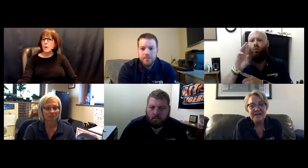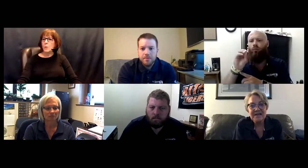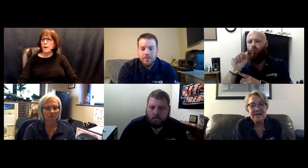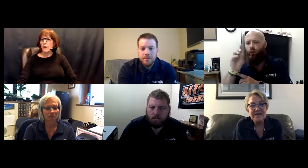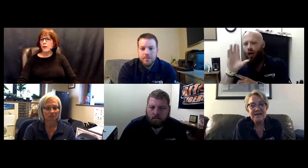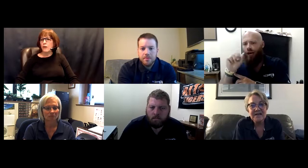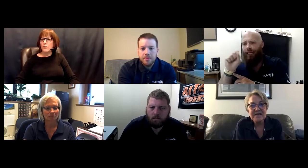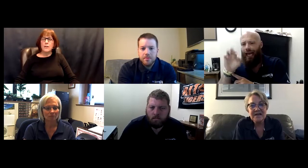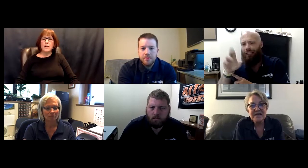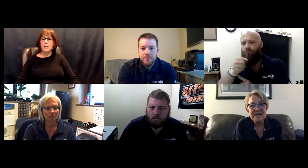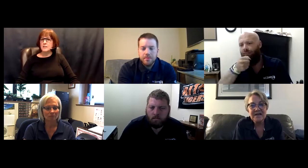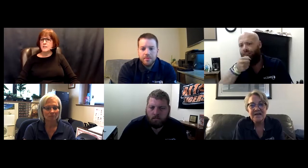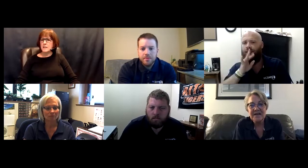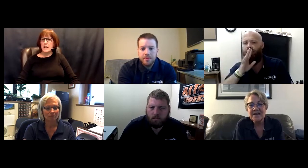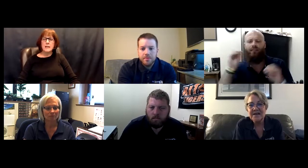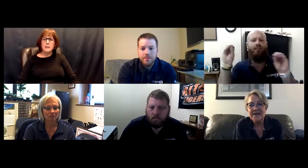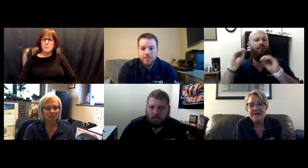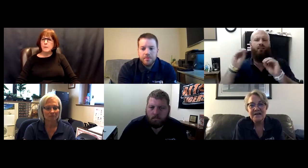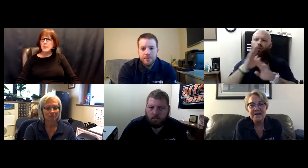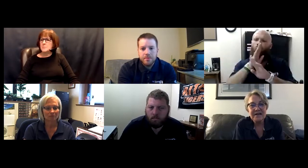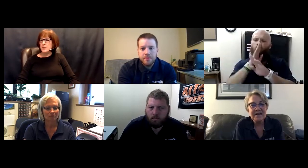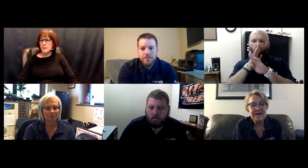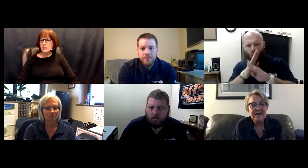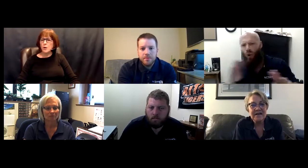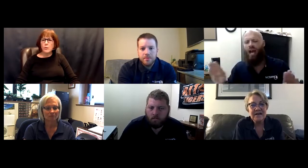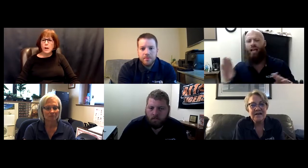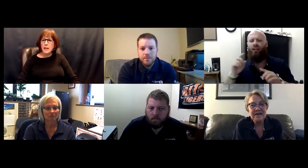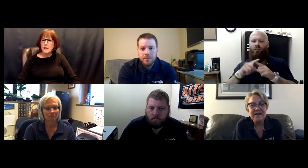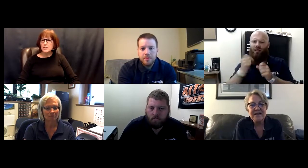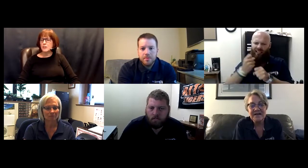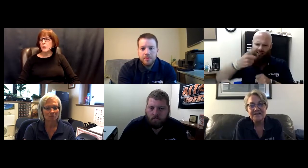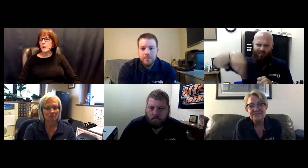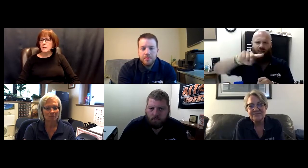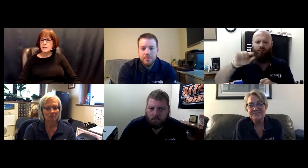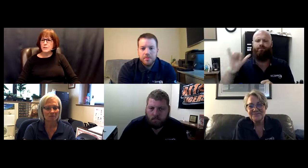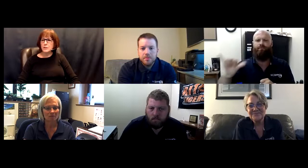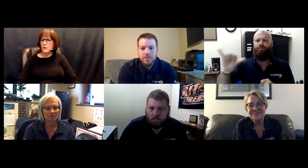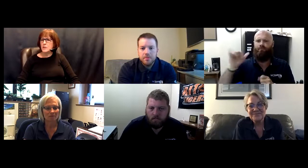where there isn't anybody speaking, no broadcaster, no announcer announcing the